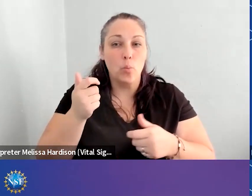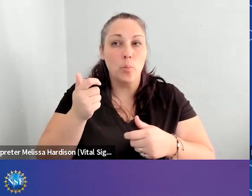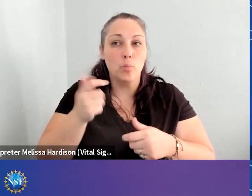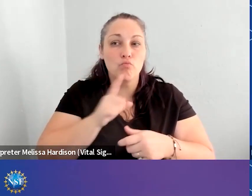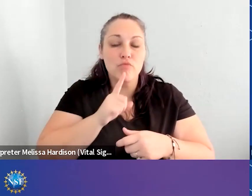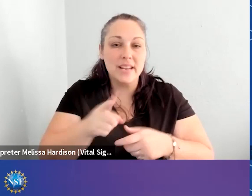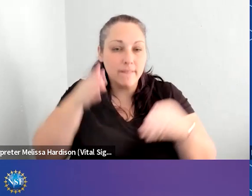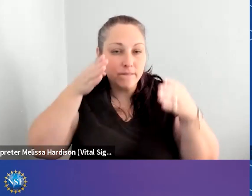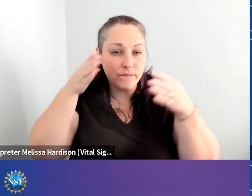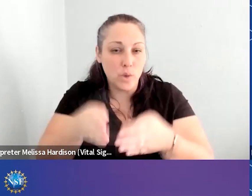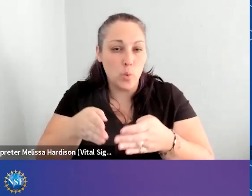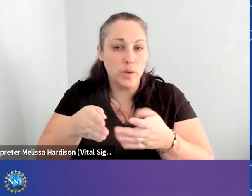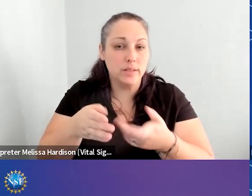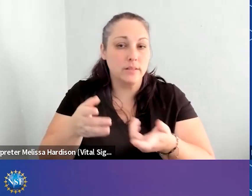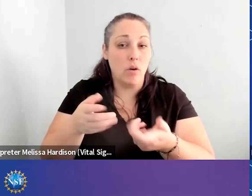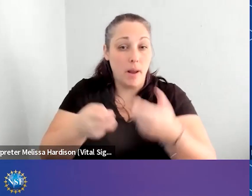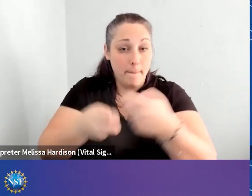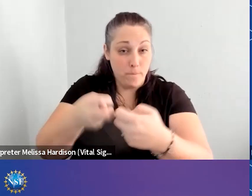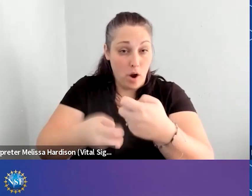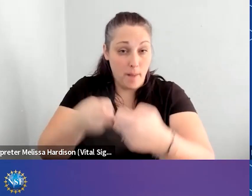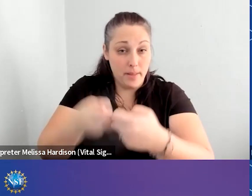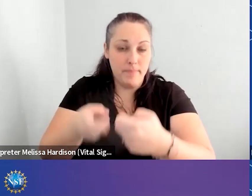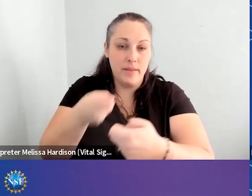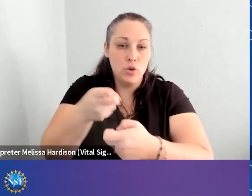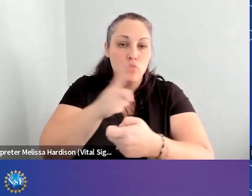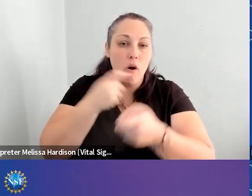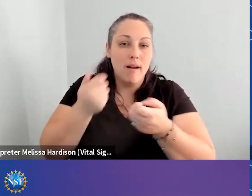How do you intend to solve that particular problem? How will you know when you solve it, right?